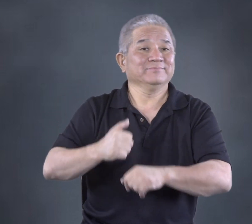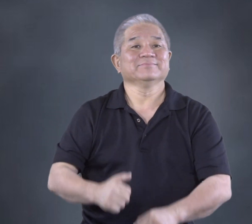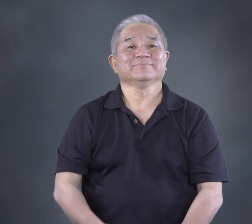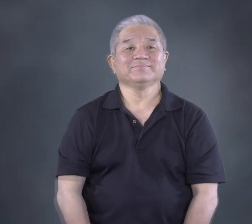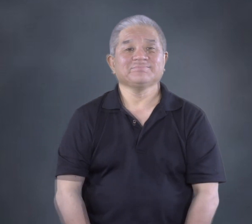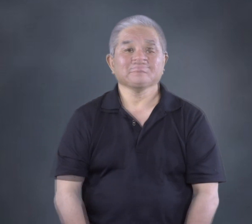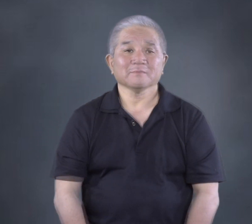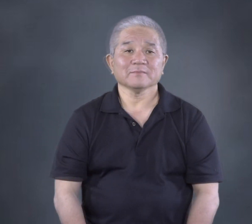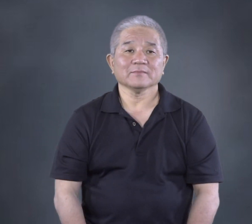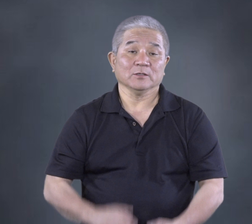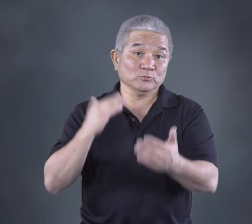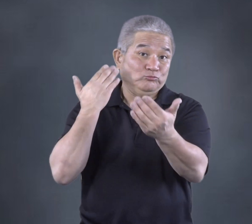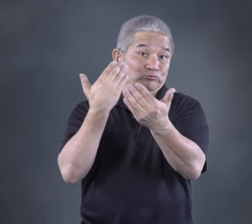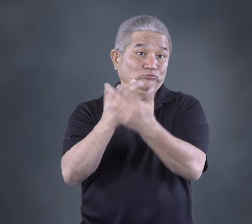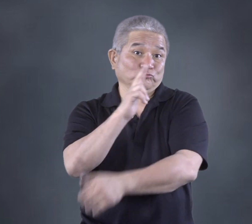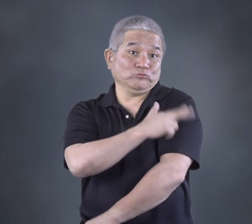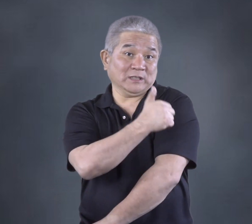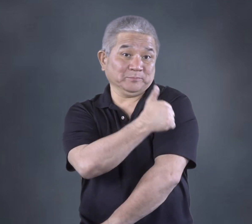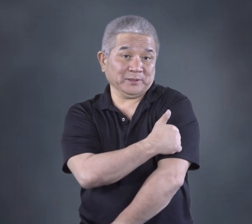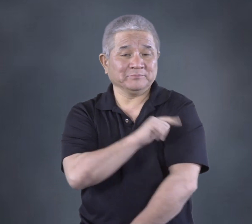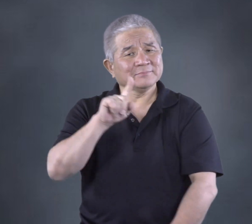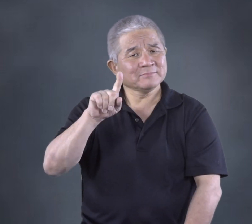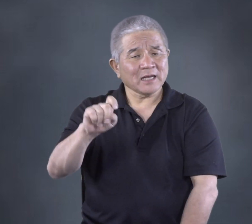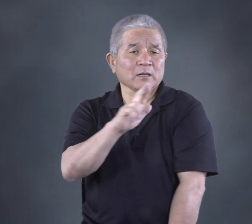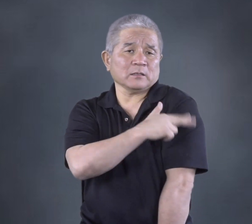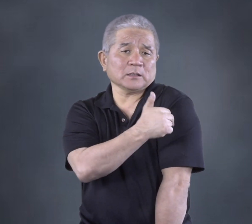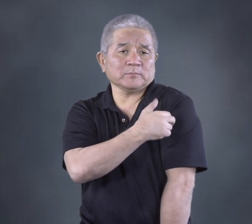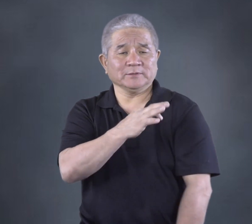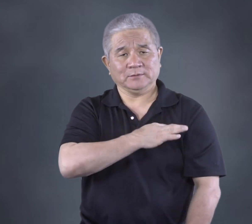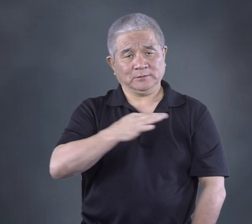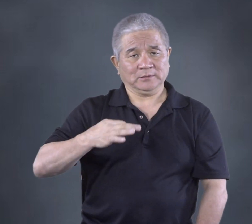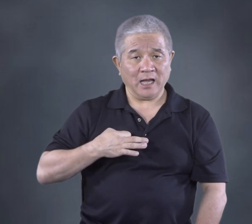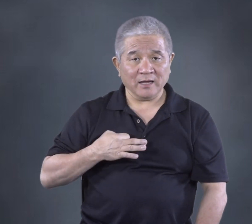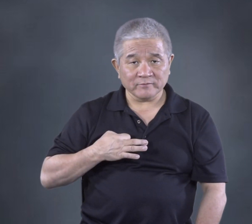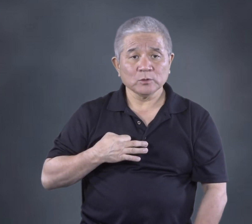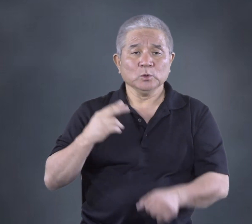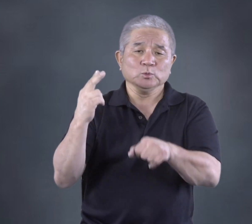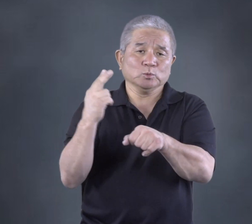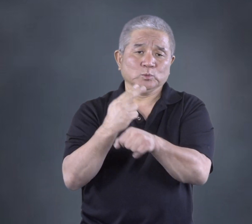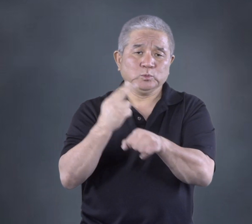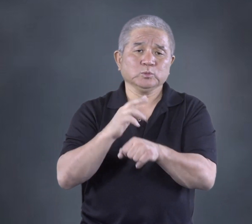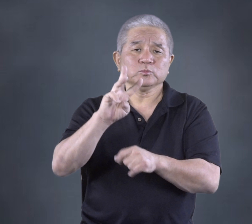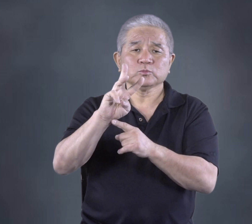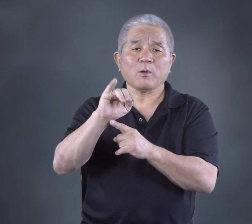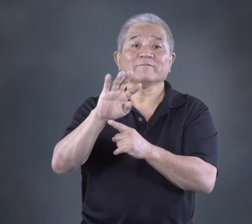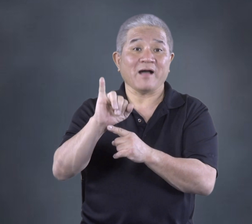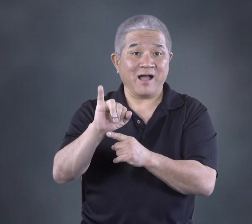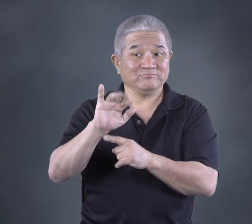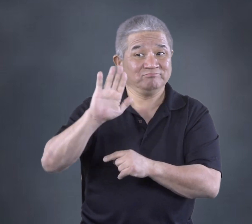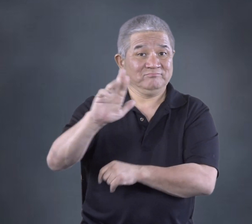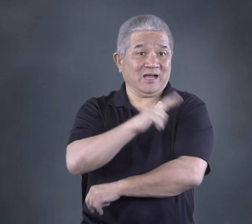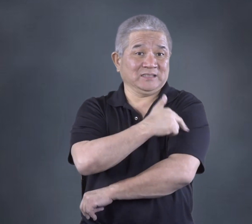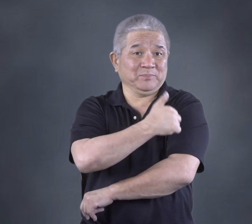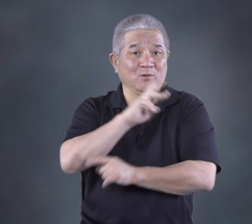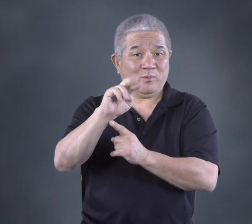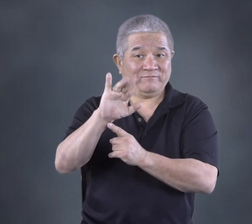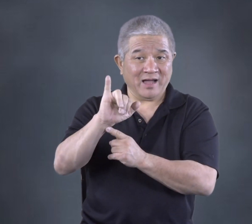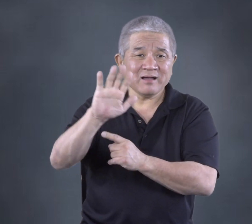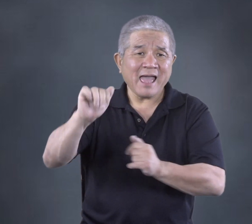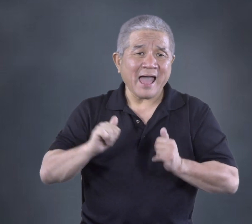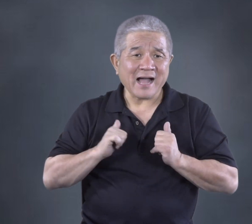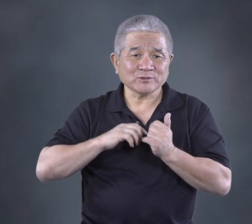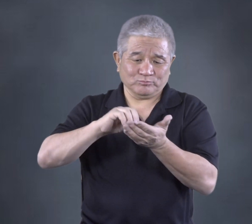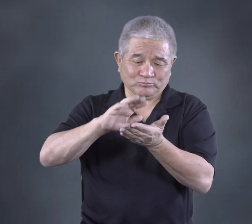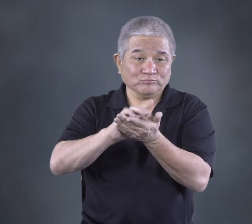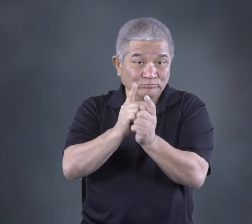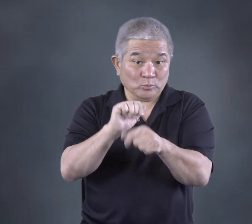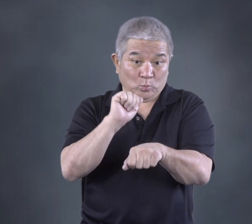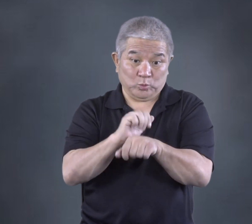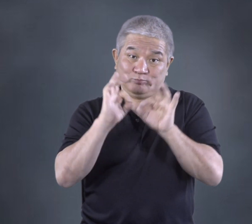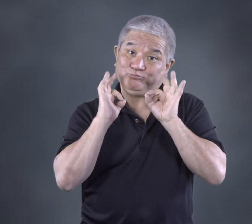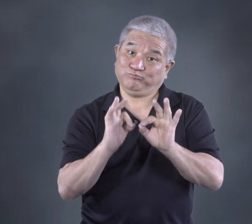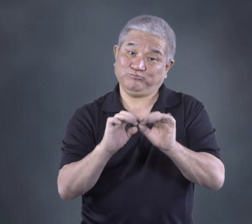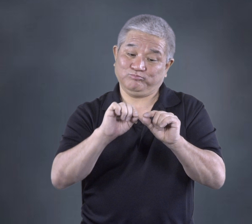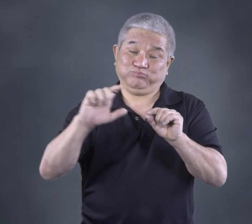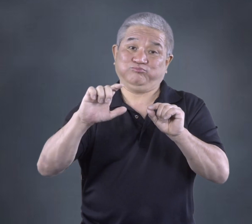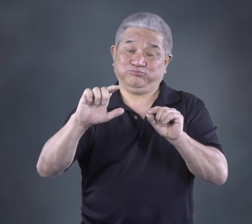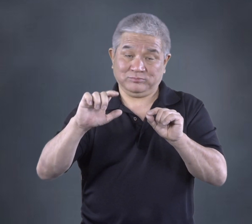When you get to the hospital, ask hospital staff to let you use their WiFi.